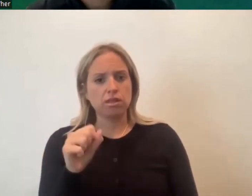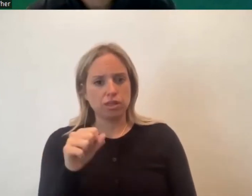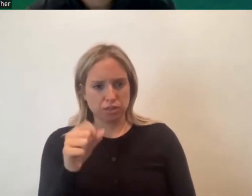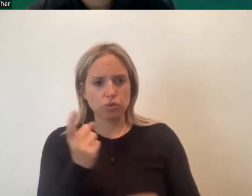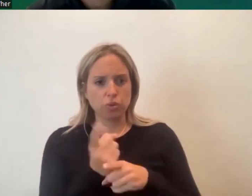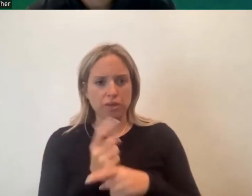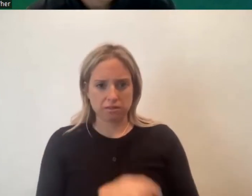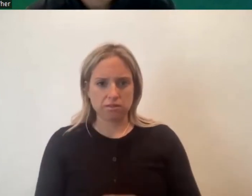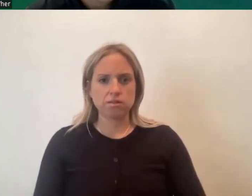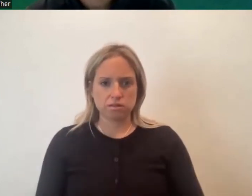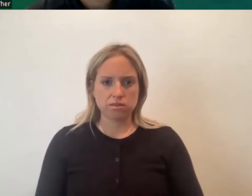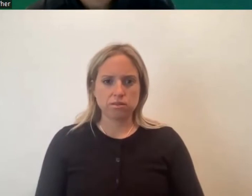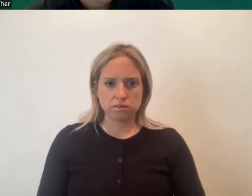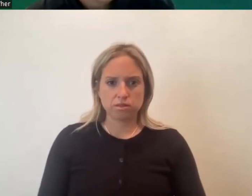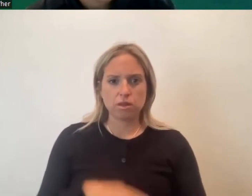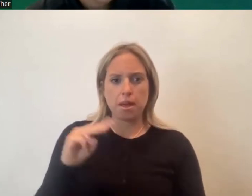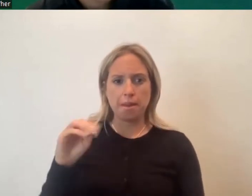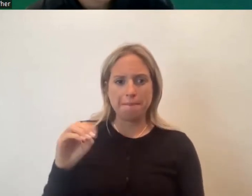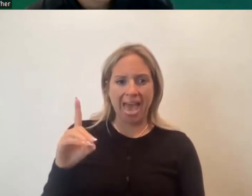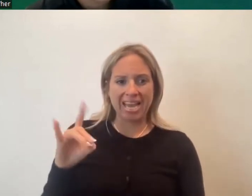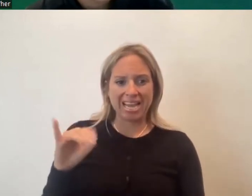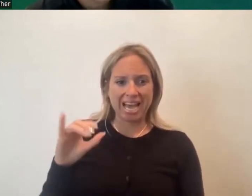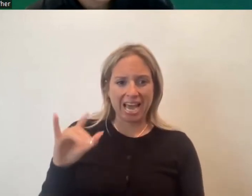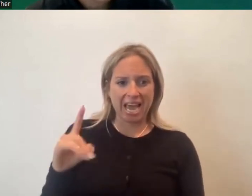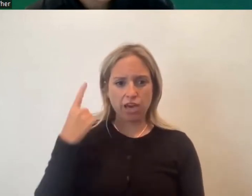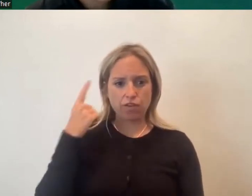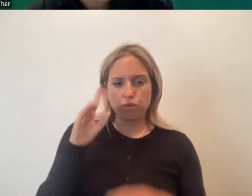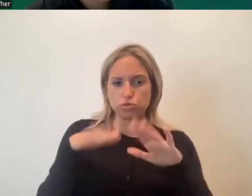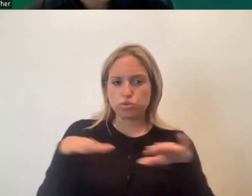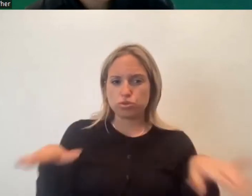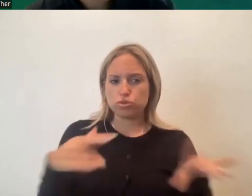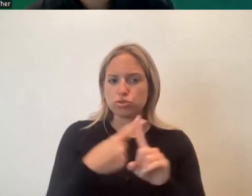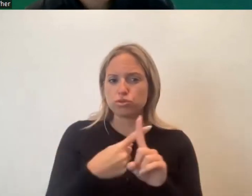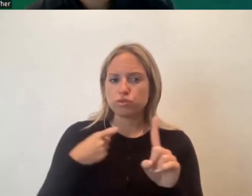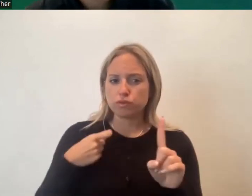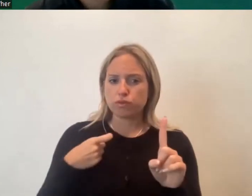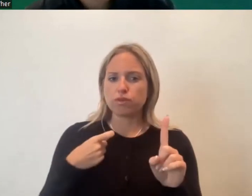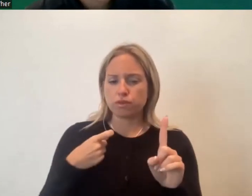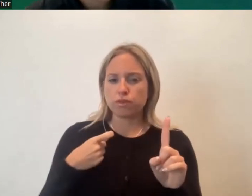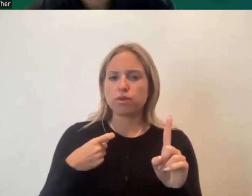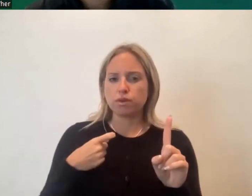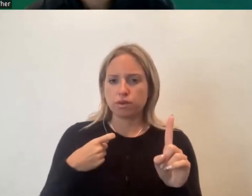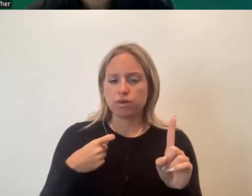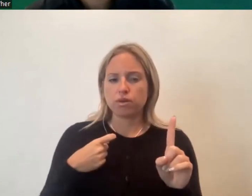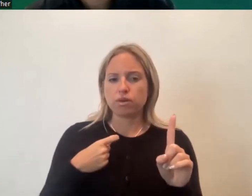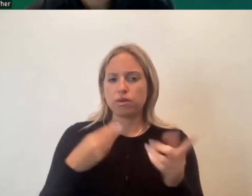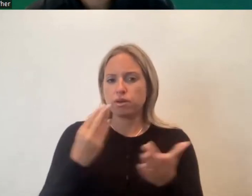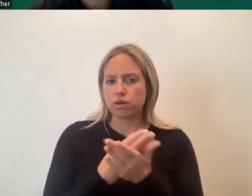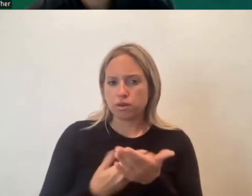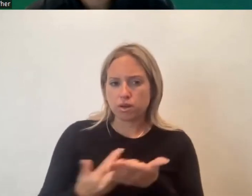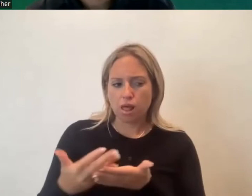Tadra: And so Medicaid for children is based on income, I guess, is that right?